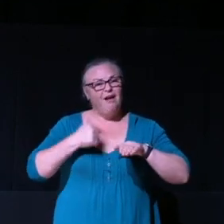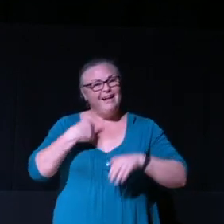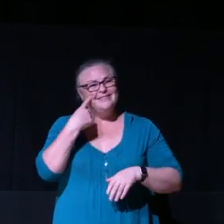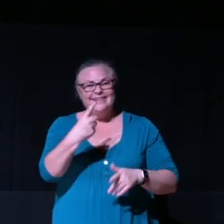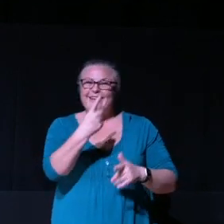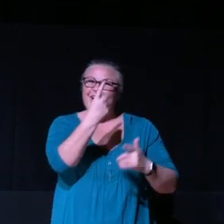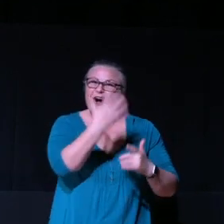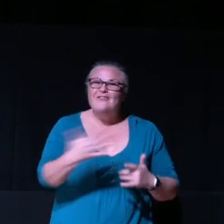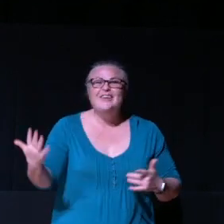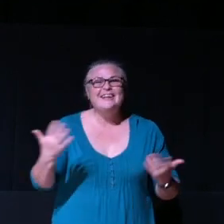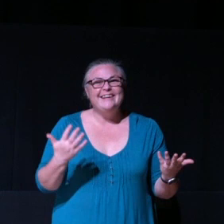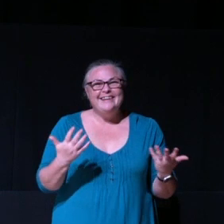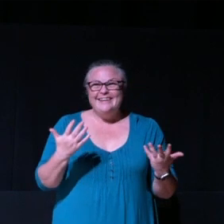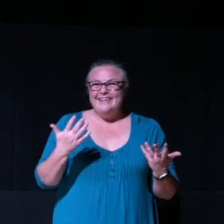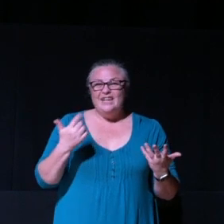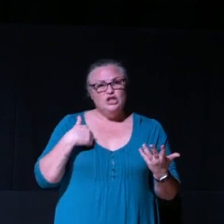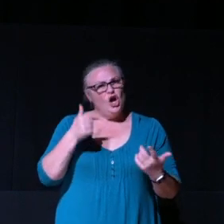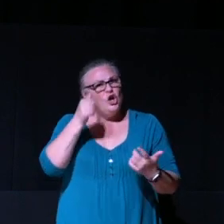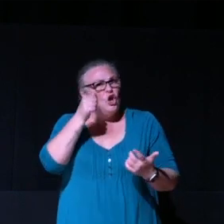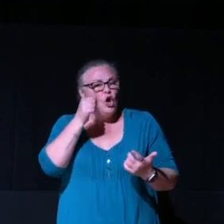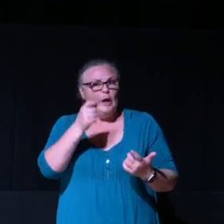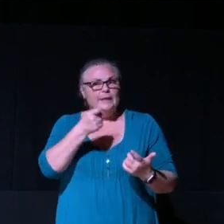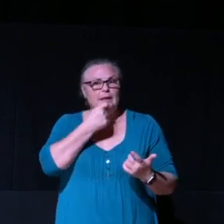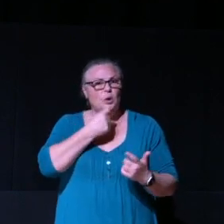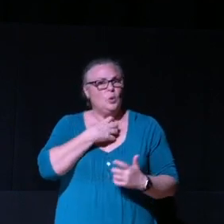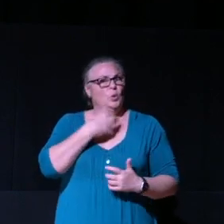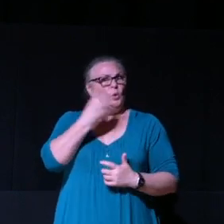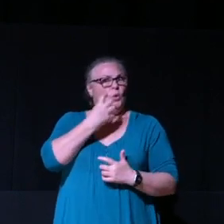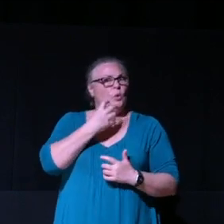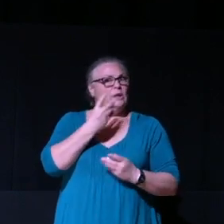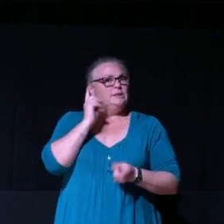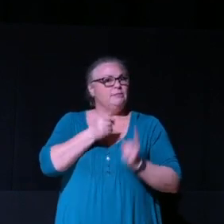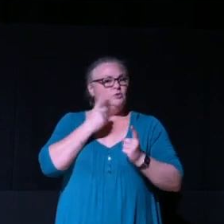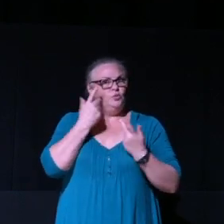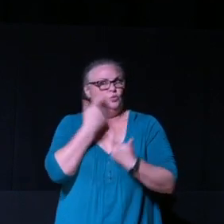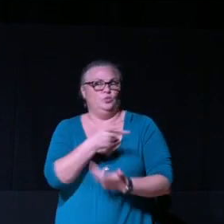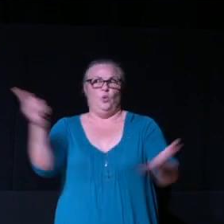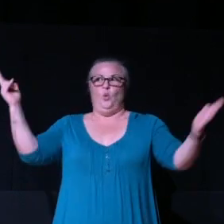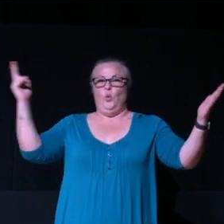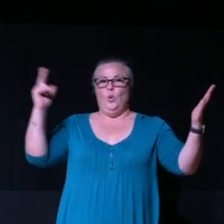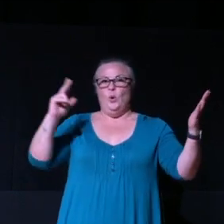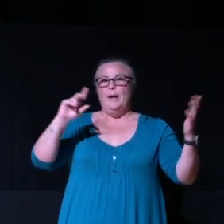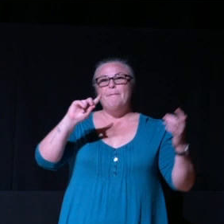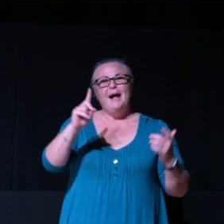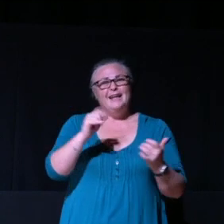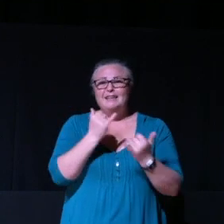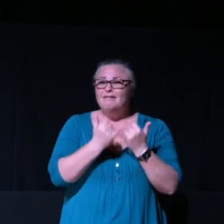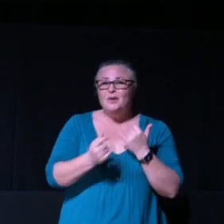provocative thing to be putting out there in the world in some respects but also it's a very simple domestic scene.